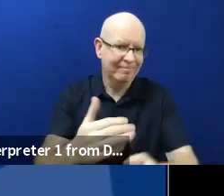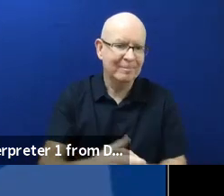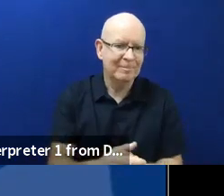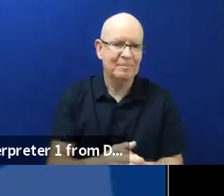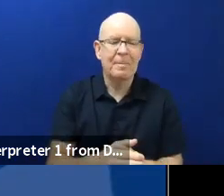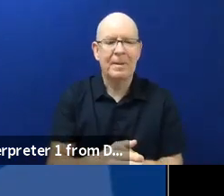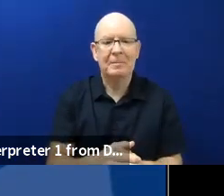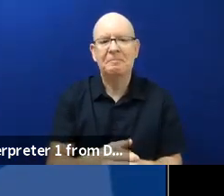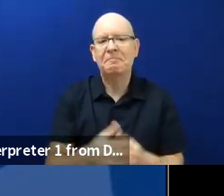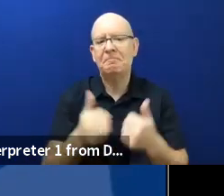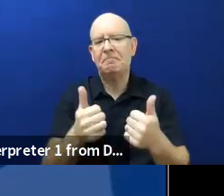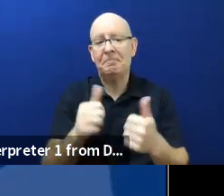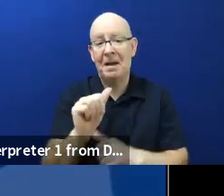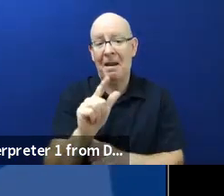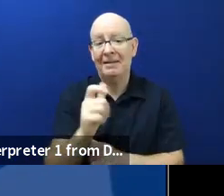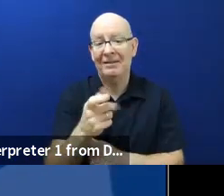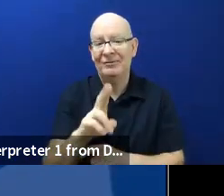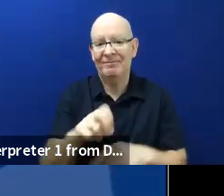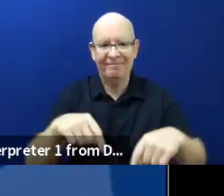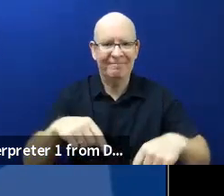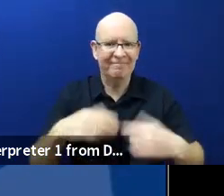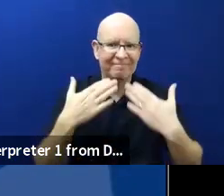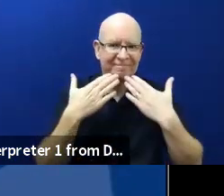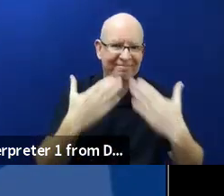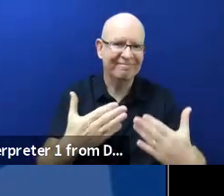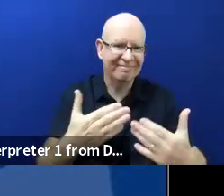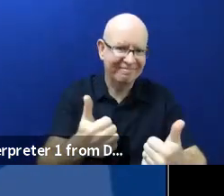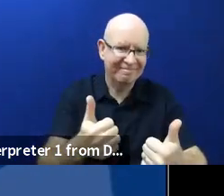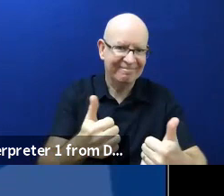shifting the paradigm towards a right-based approach to social protection